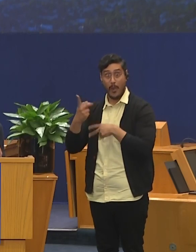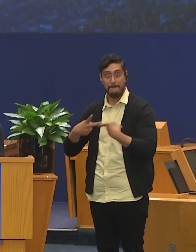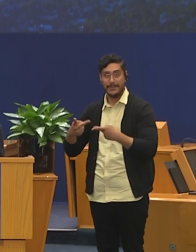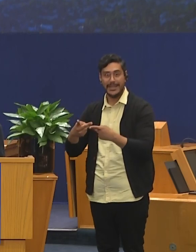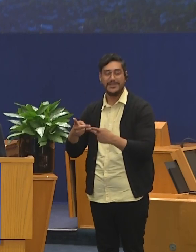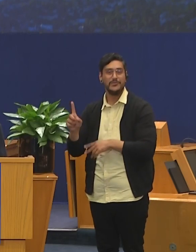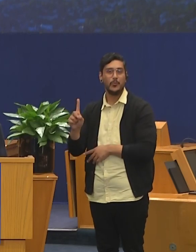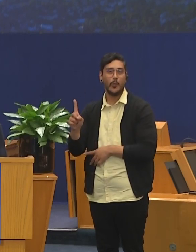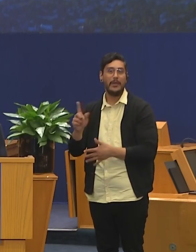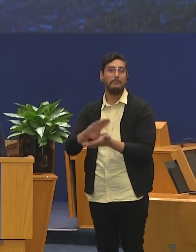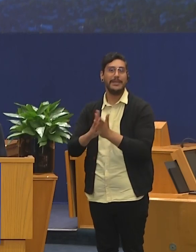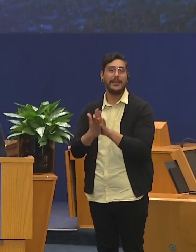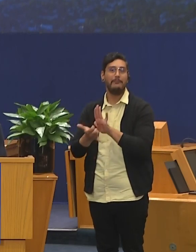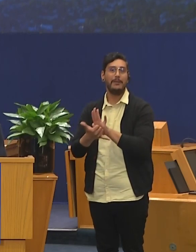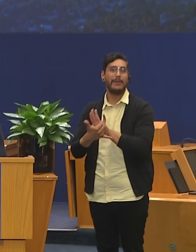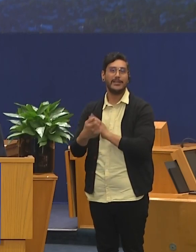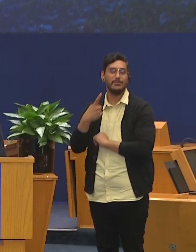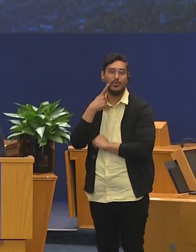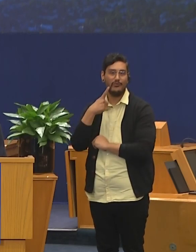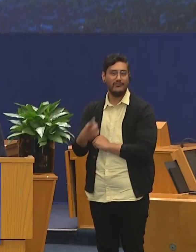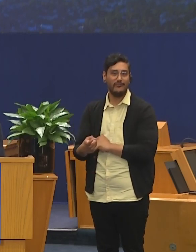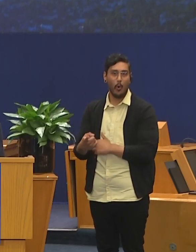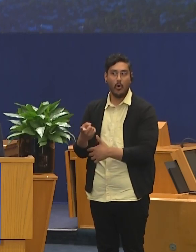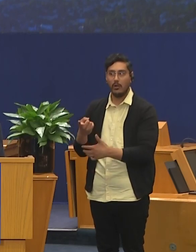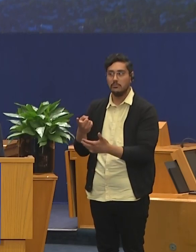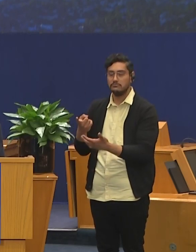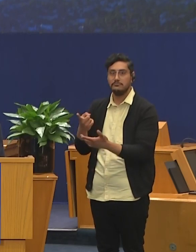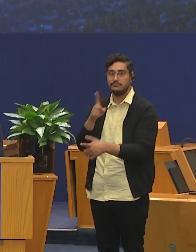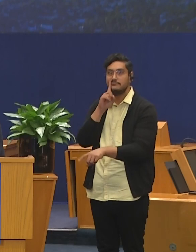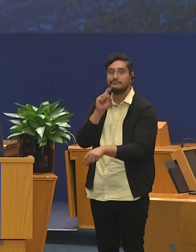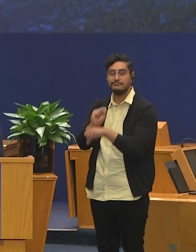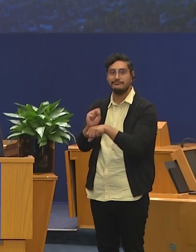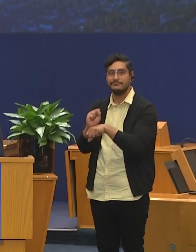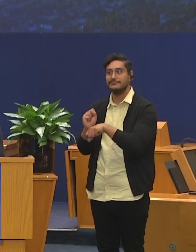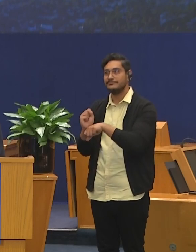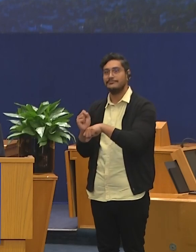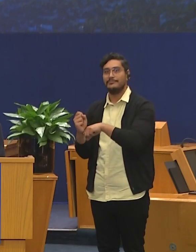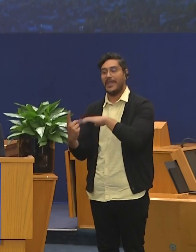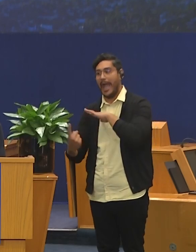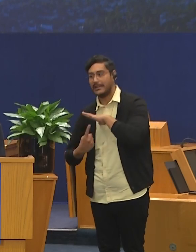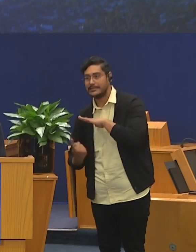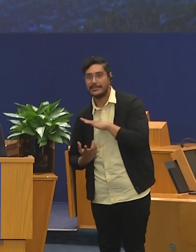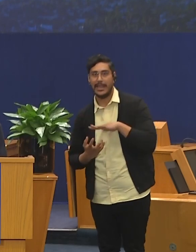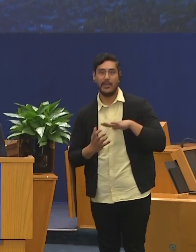IN ONE GIVEN INSTITUTION THAT IT'S IMPOSSIBLE TO ACTUALLY DO